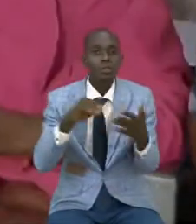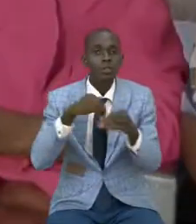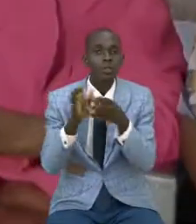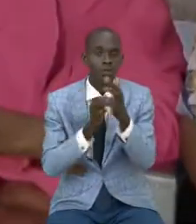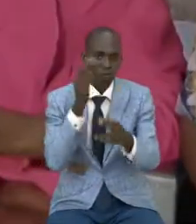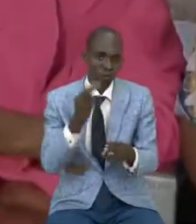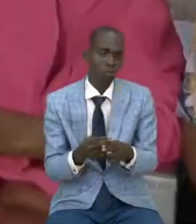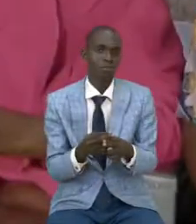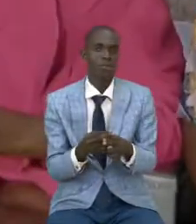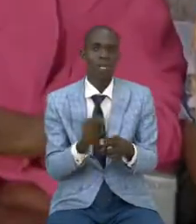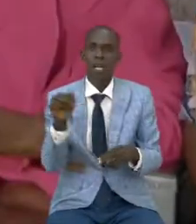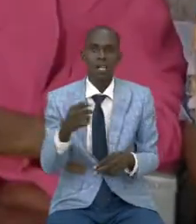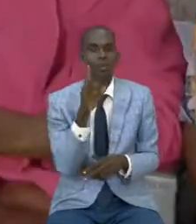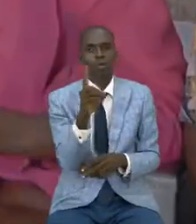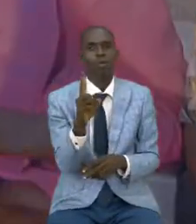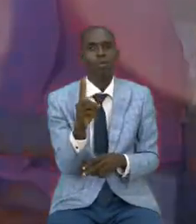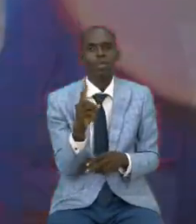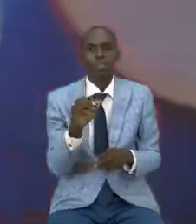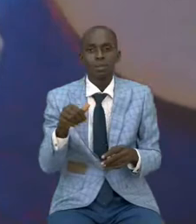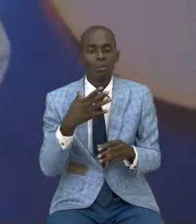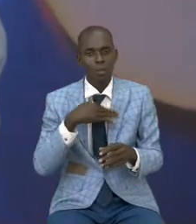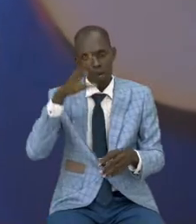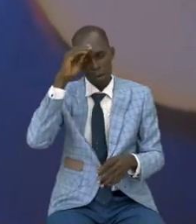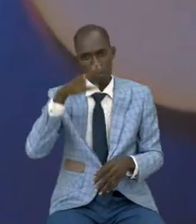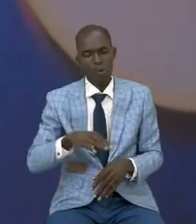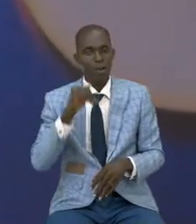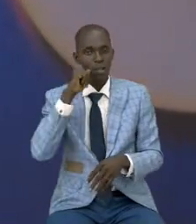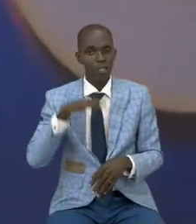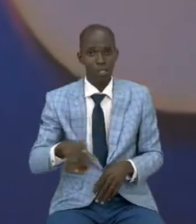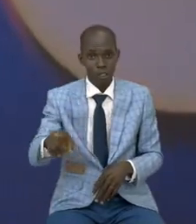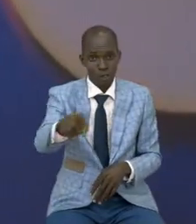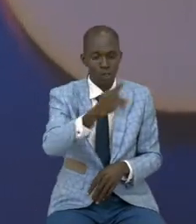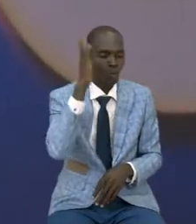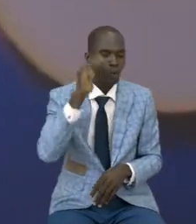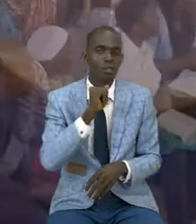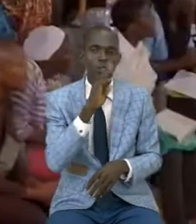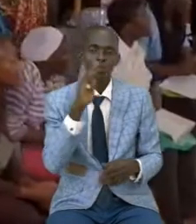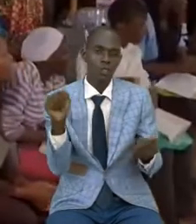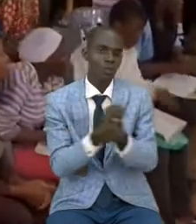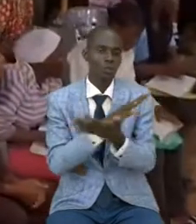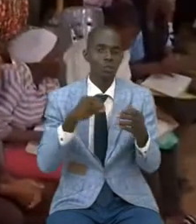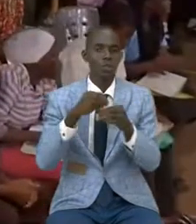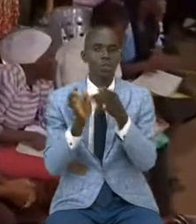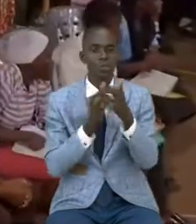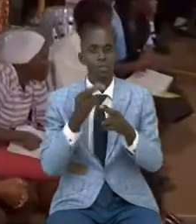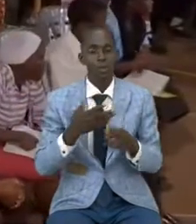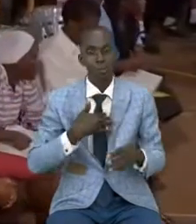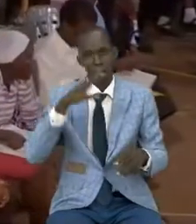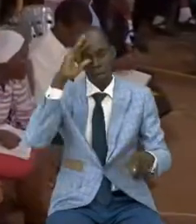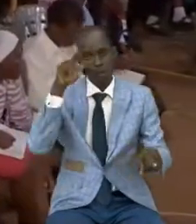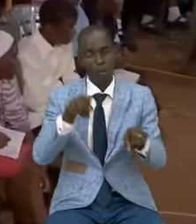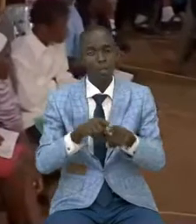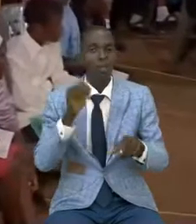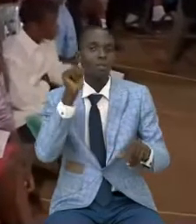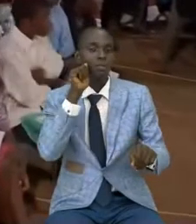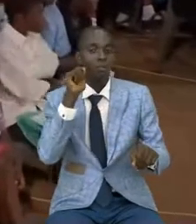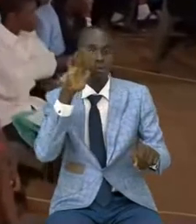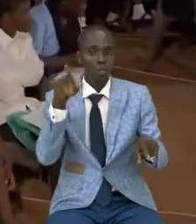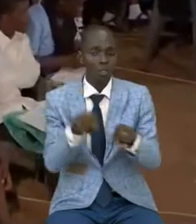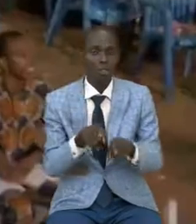my boy there my girl there you will not perish my brother dear my sister there you will not perish